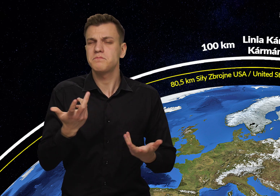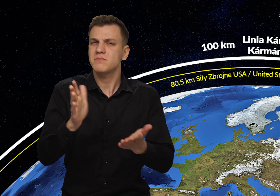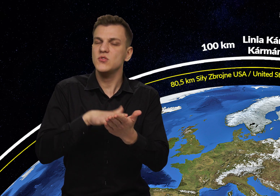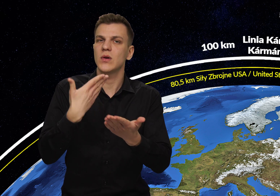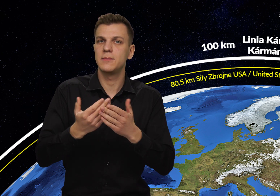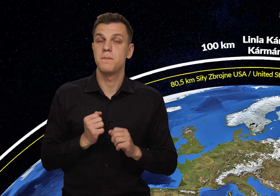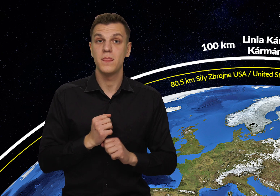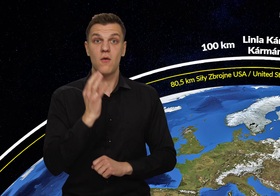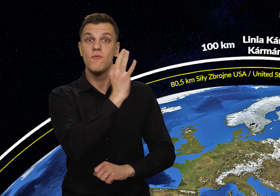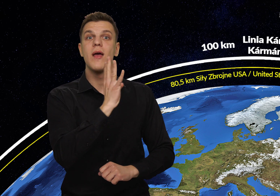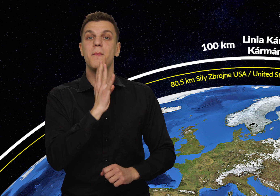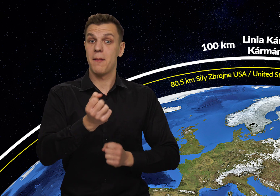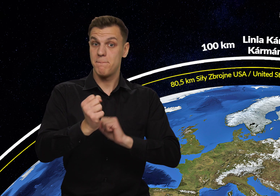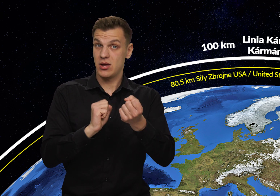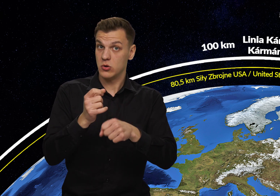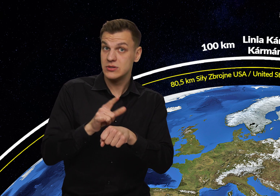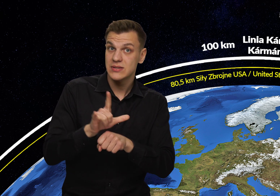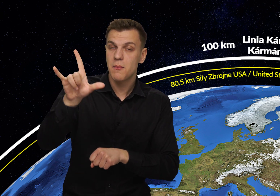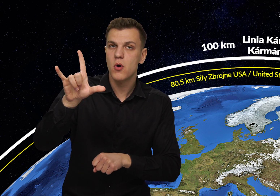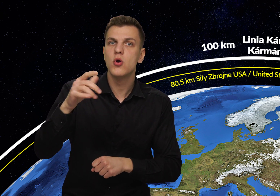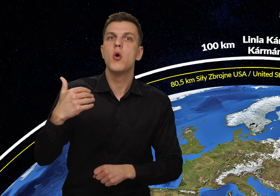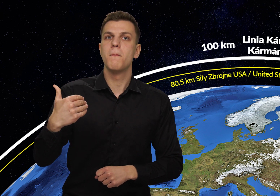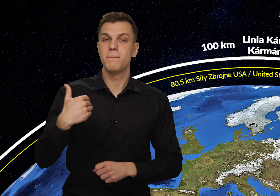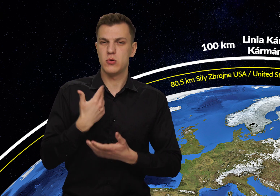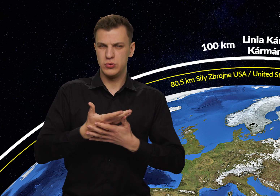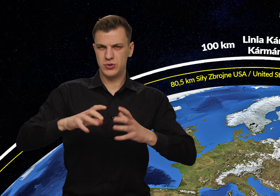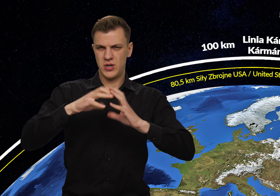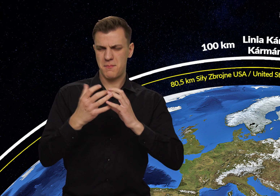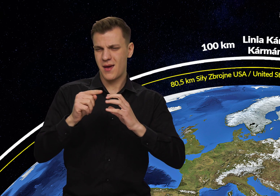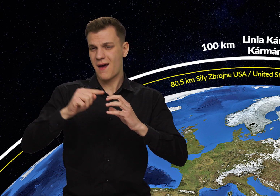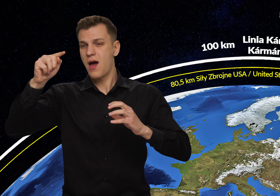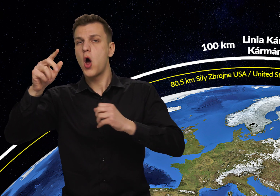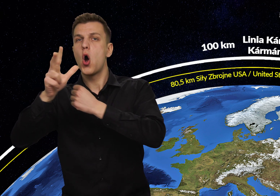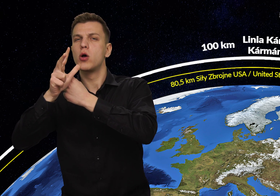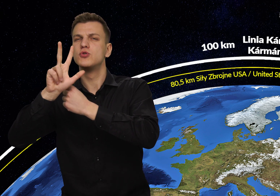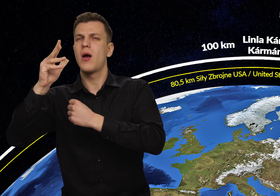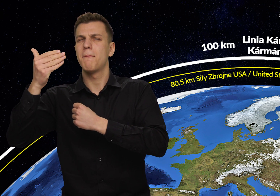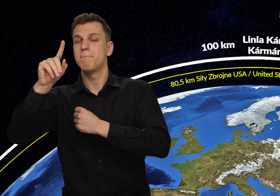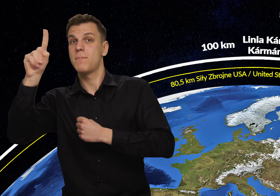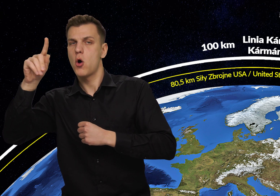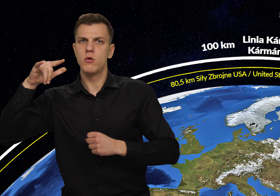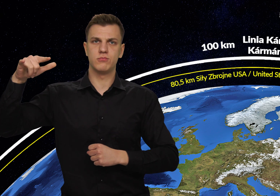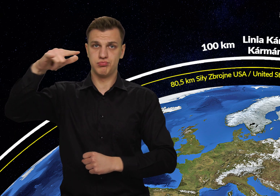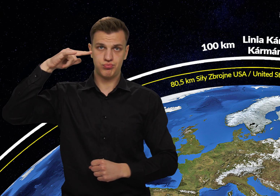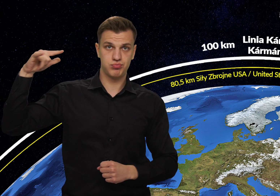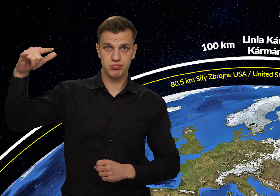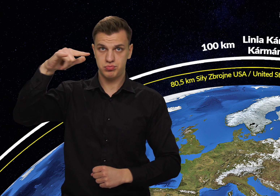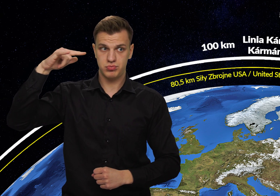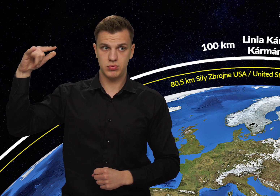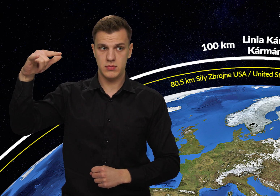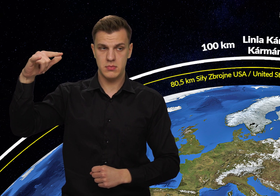For example, some military pilots flew at an altitude of 80 kilometers.